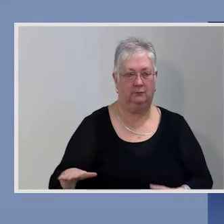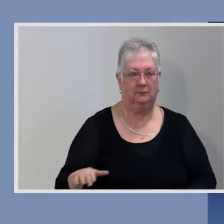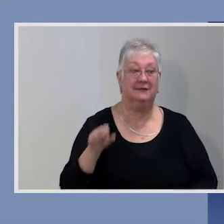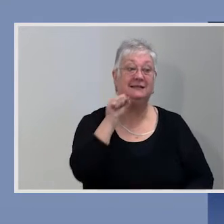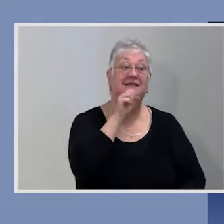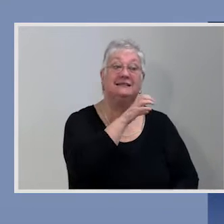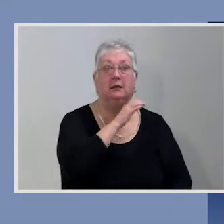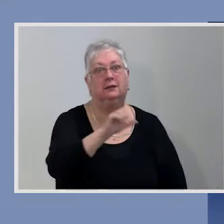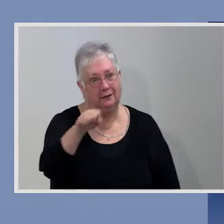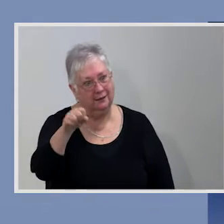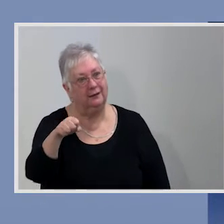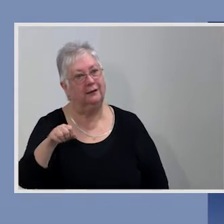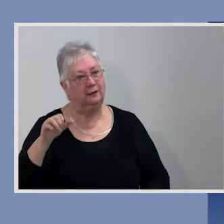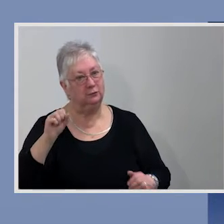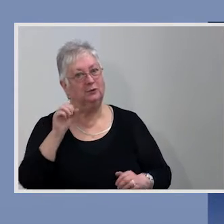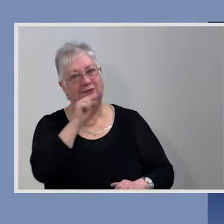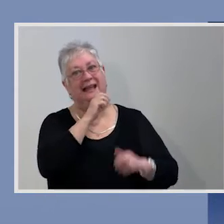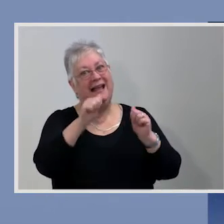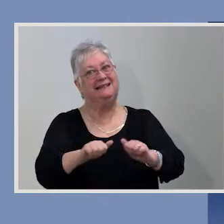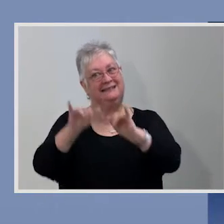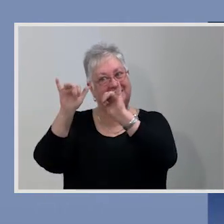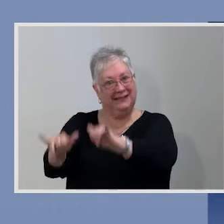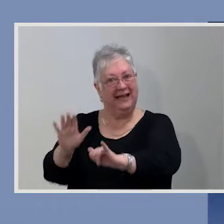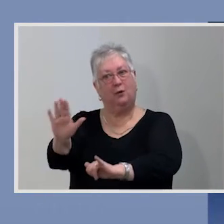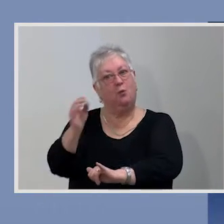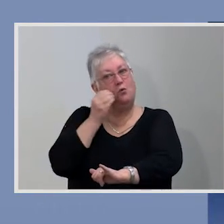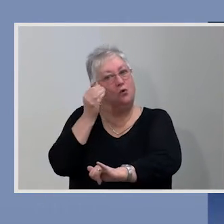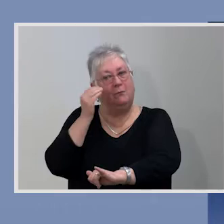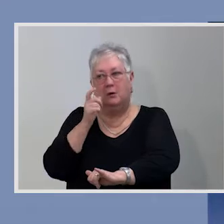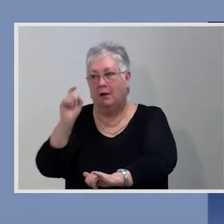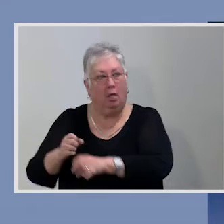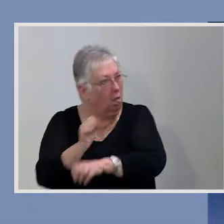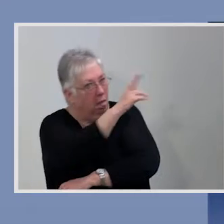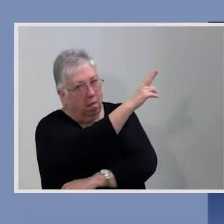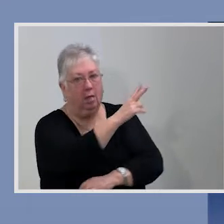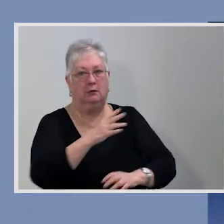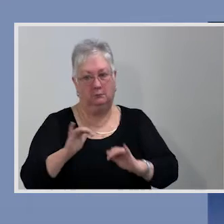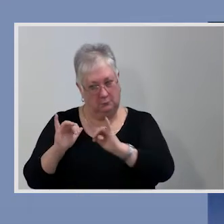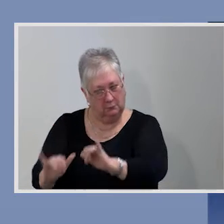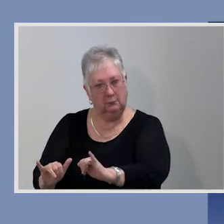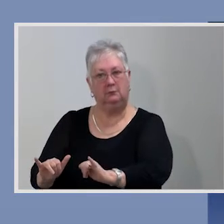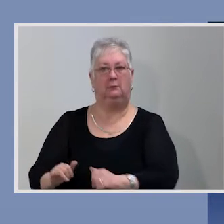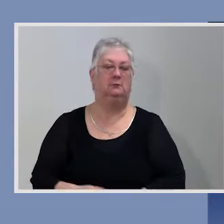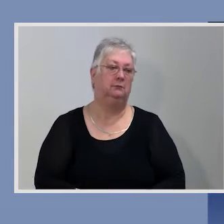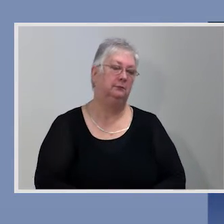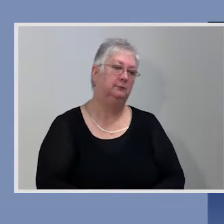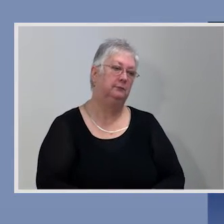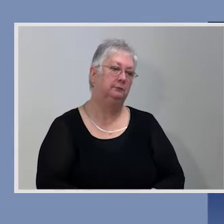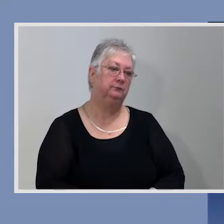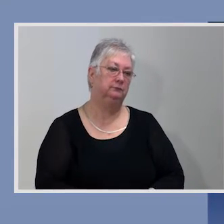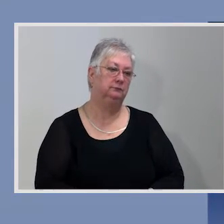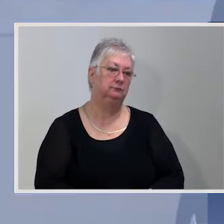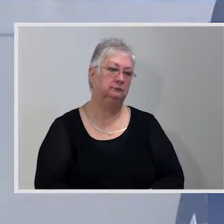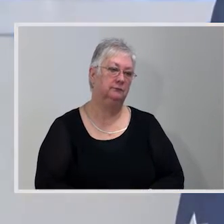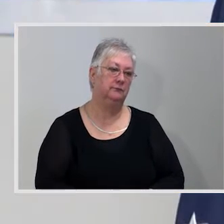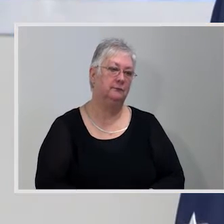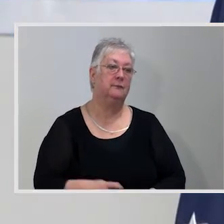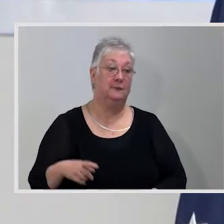THE RESIDENTS OF THOSE NEIGHBORHOODS ARE ABLE TO BENEFIT FROM THE DEVELOPMENT THAT'S OCCURRING AROUND THEM.